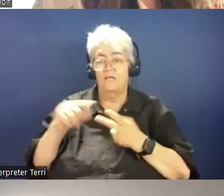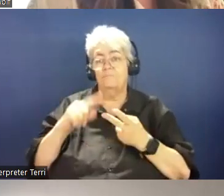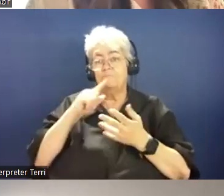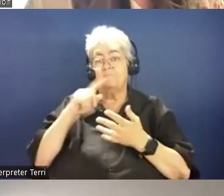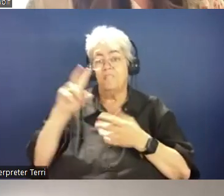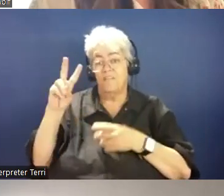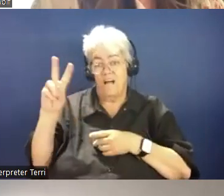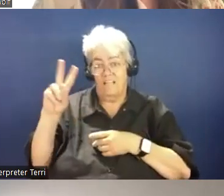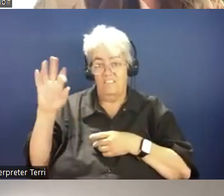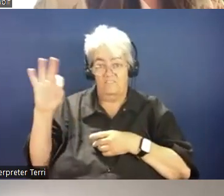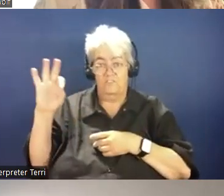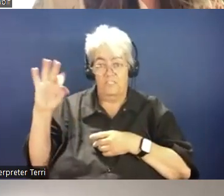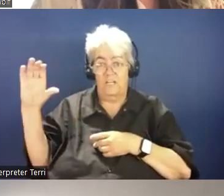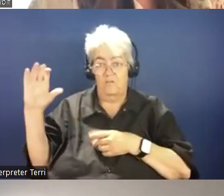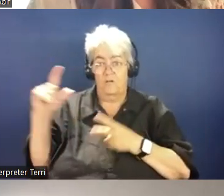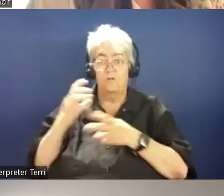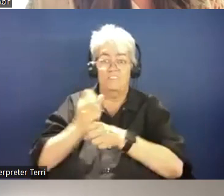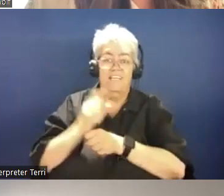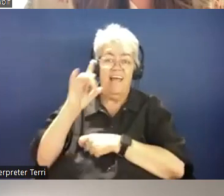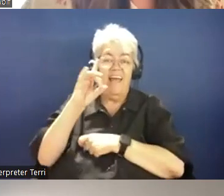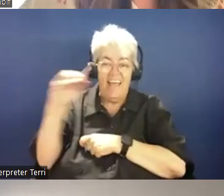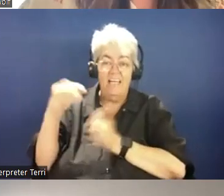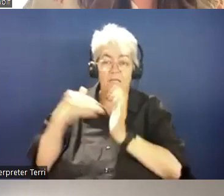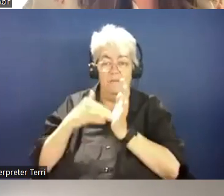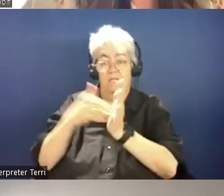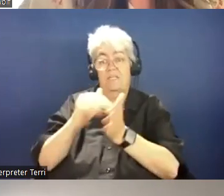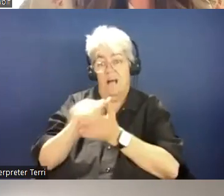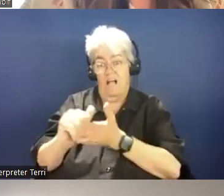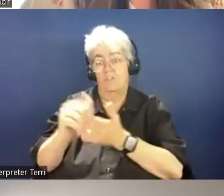over $80 million dollars allocated to victim programs across the state.